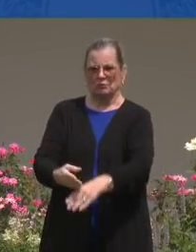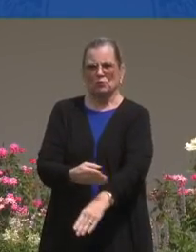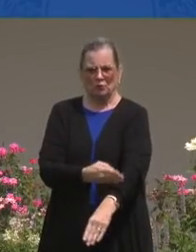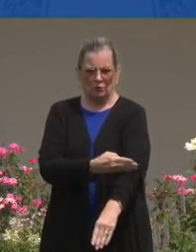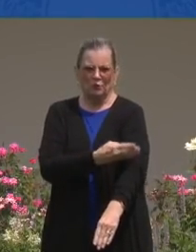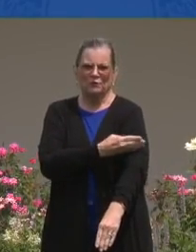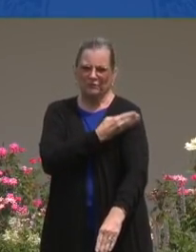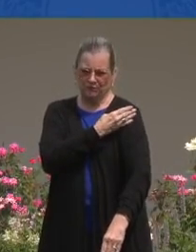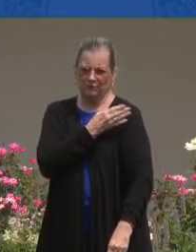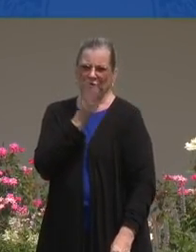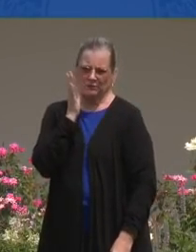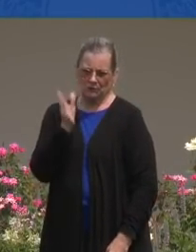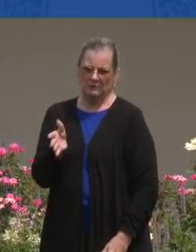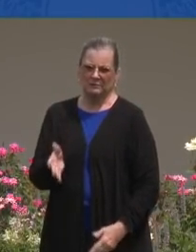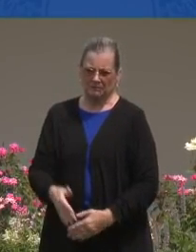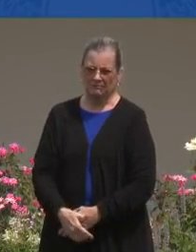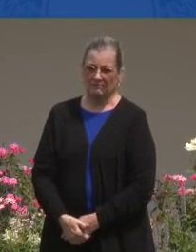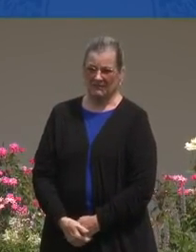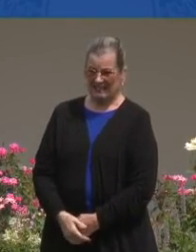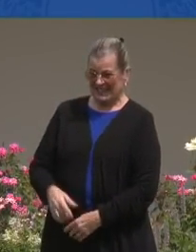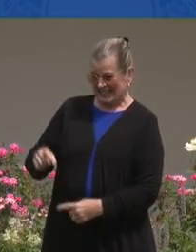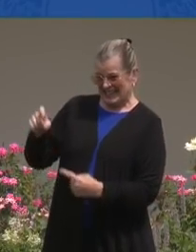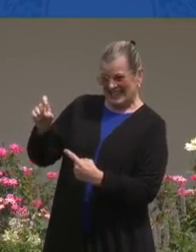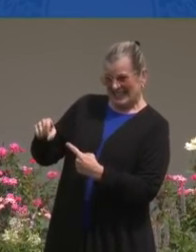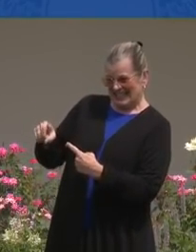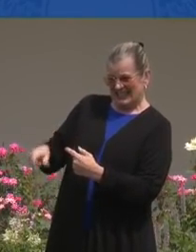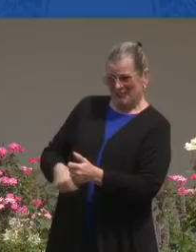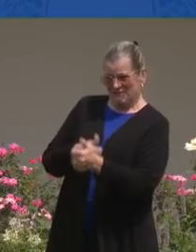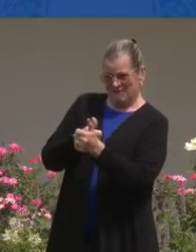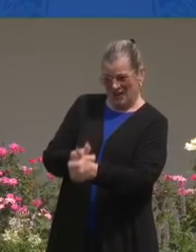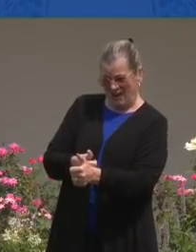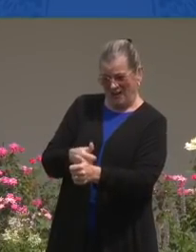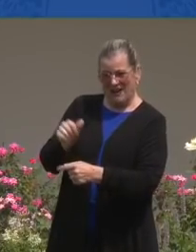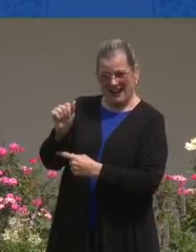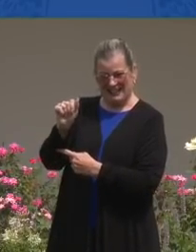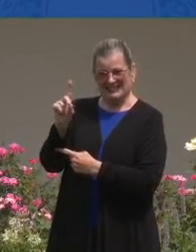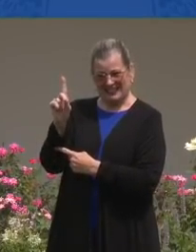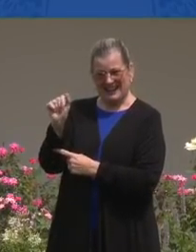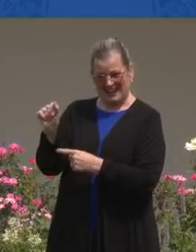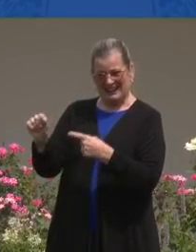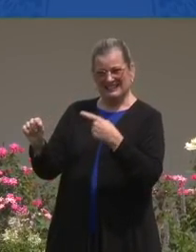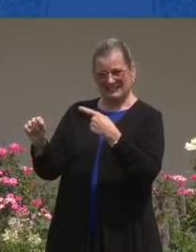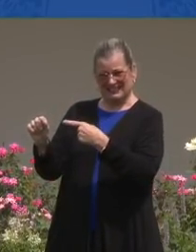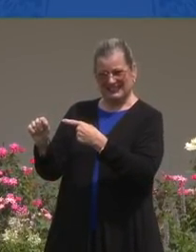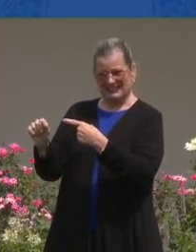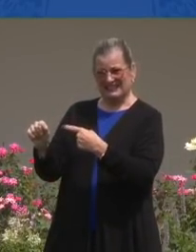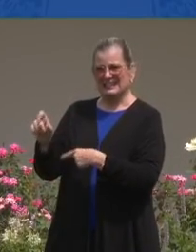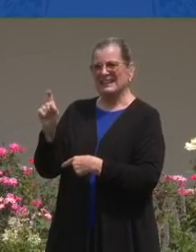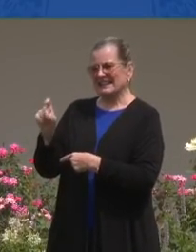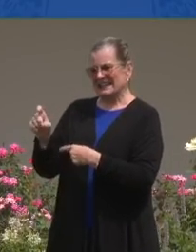Both on enforcement and future legislation, and that is why I am so heartened